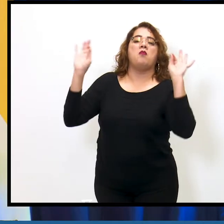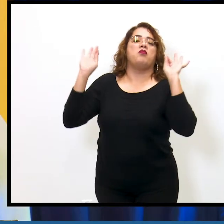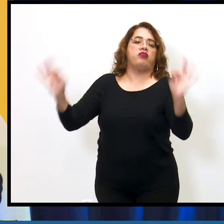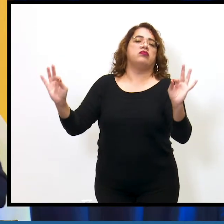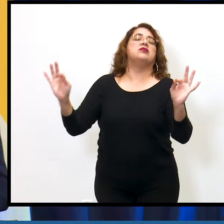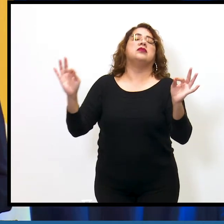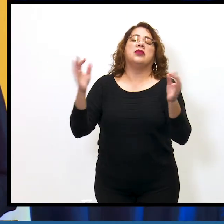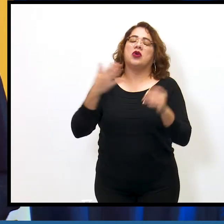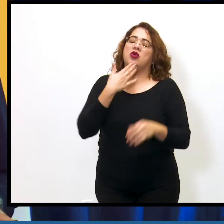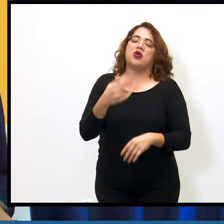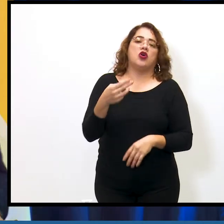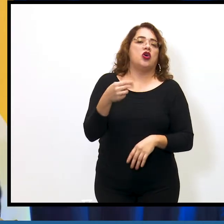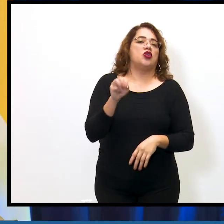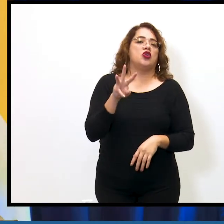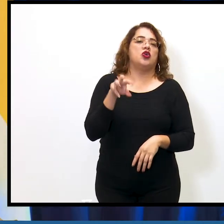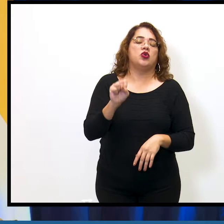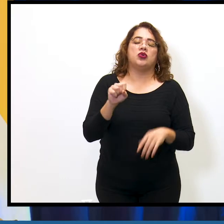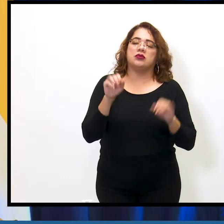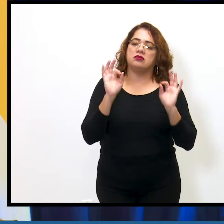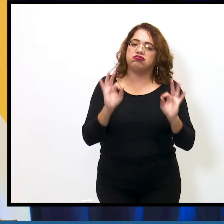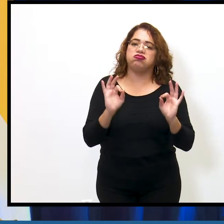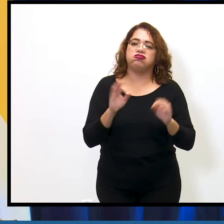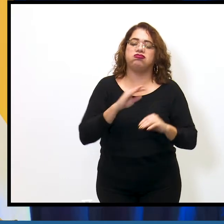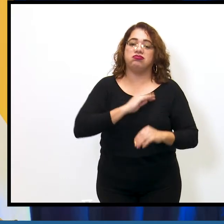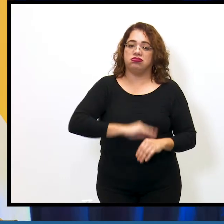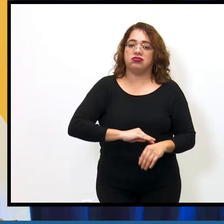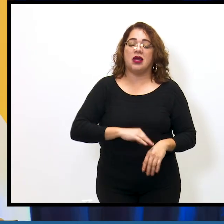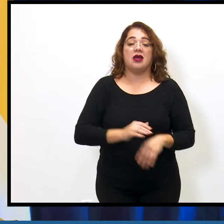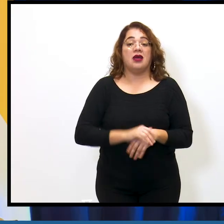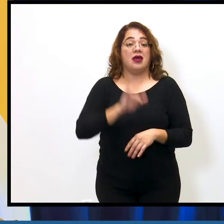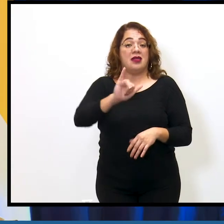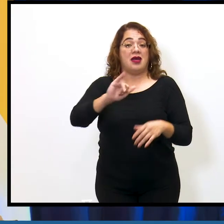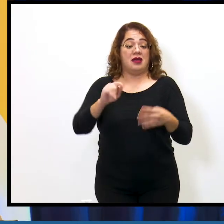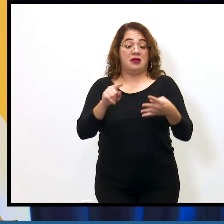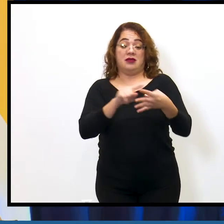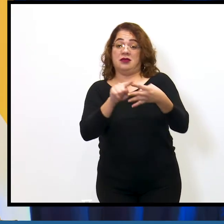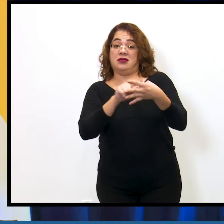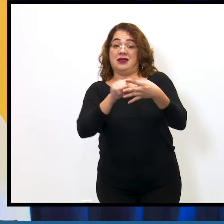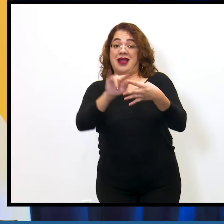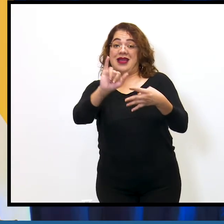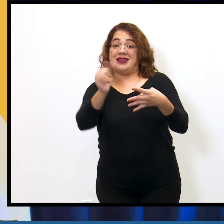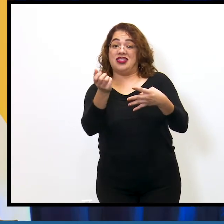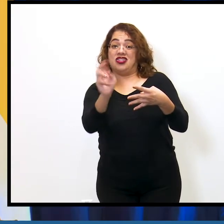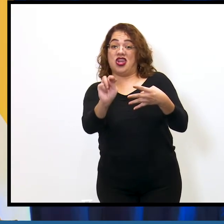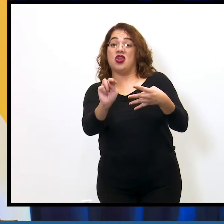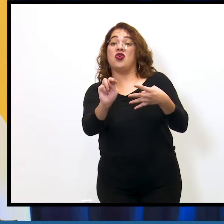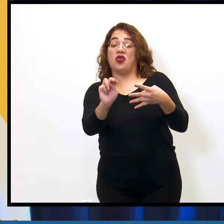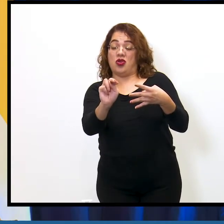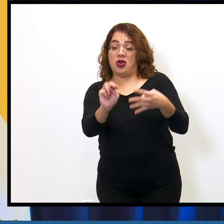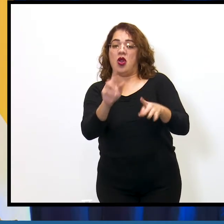and we want folks to know that in that first week of January we expect everyone that's a paramedic